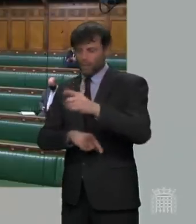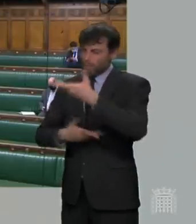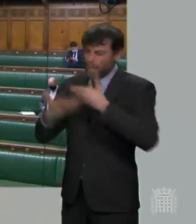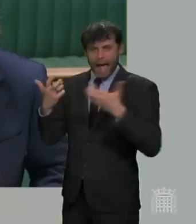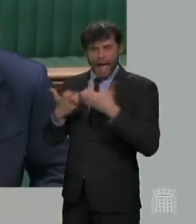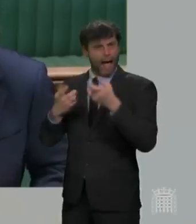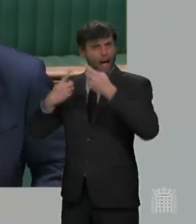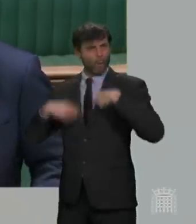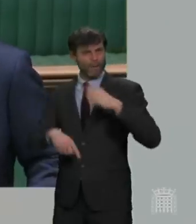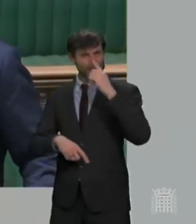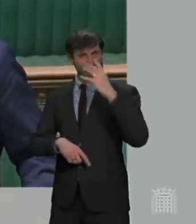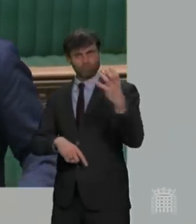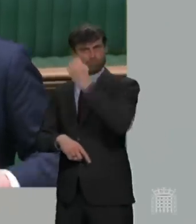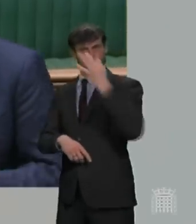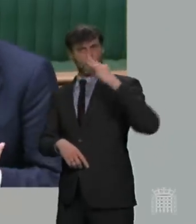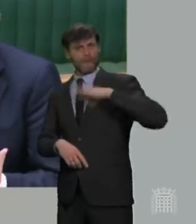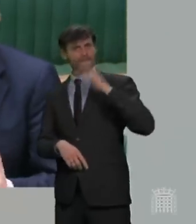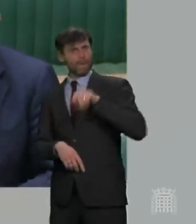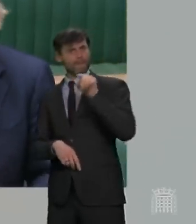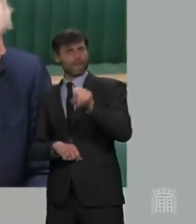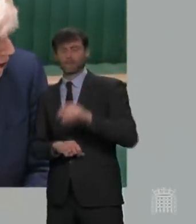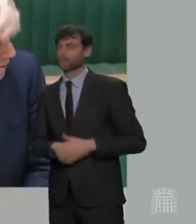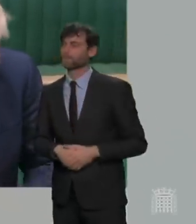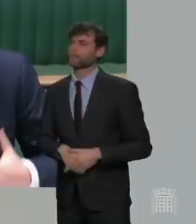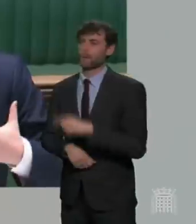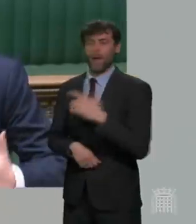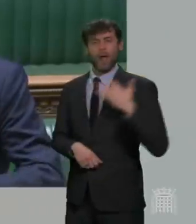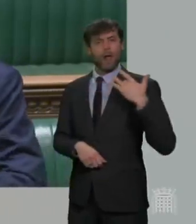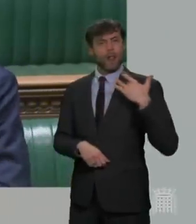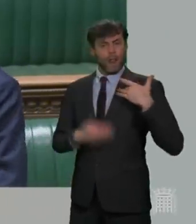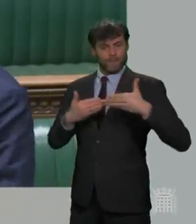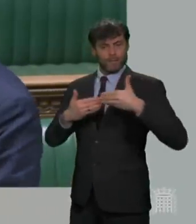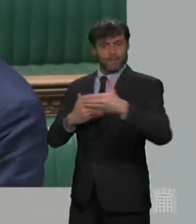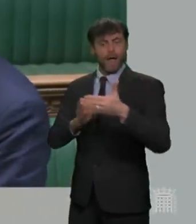lifetime skills guarantee is that in very, very tough circumstances, with many people having, I